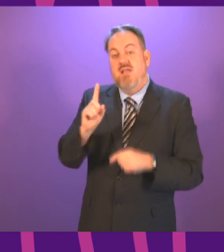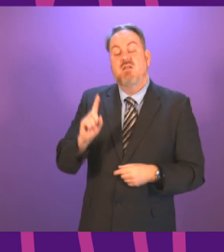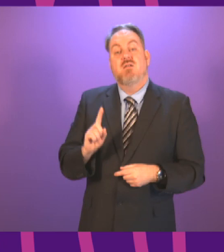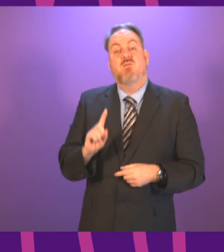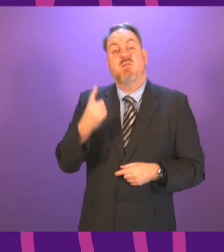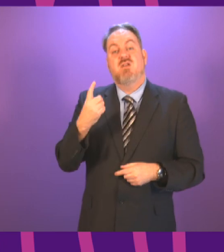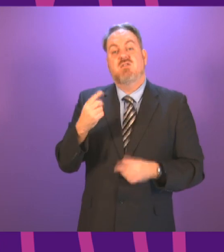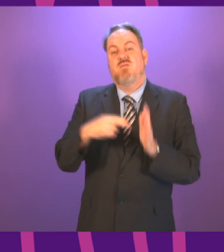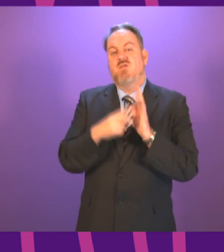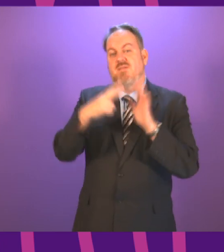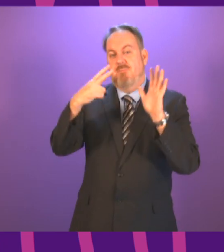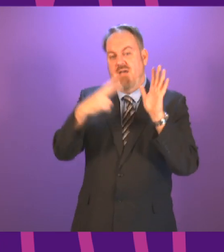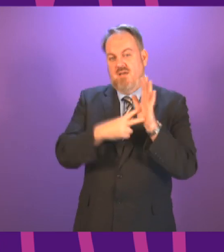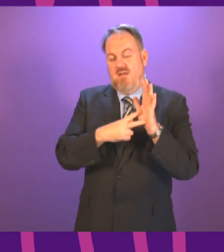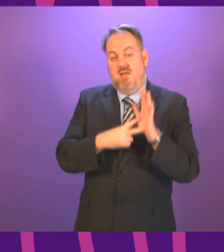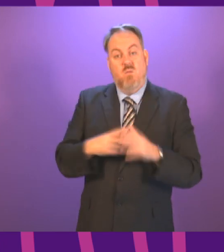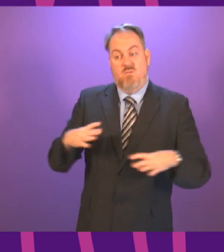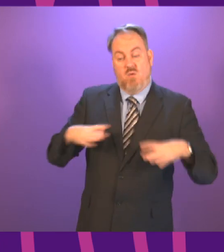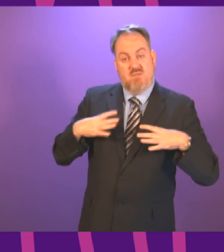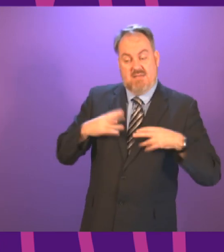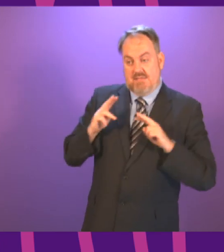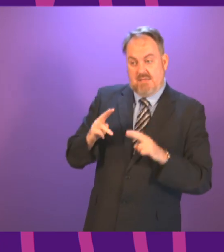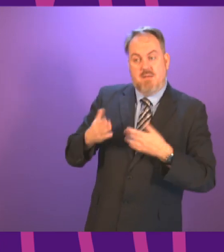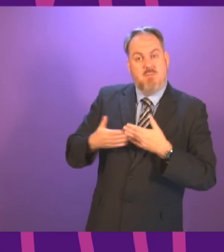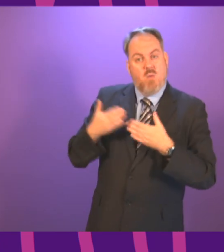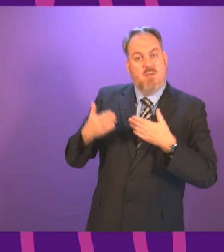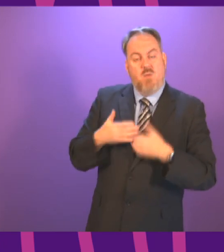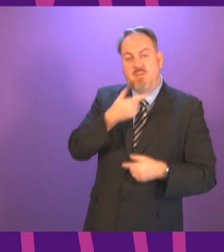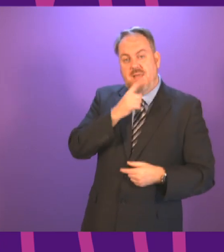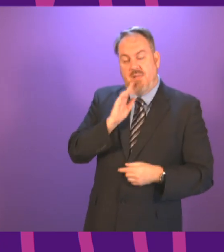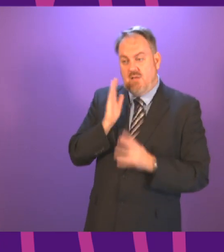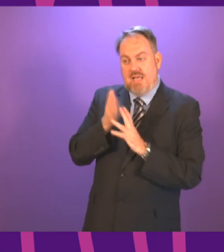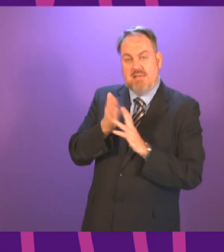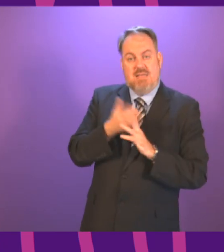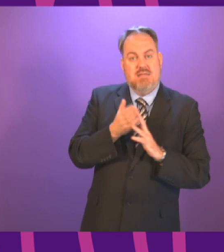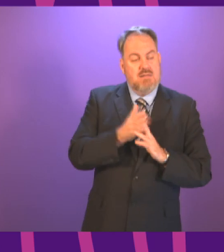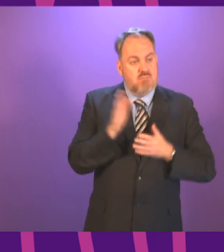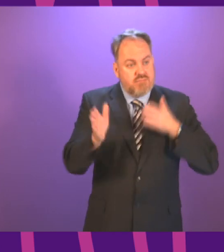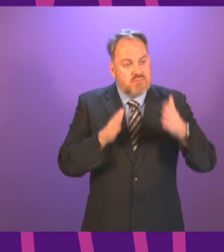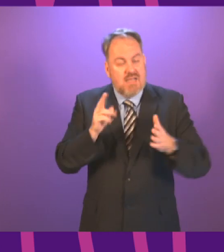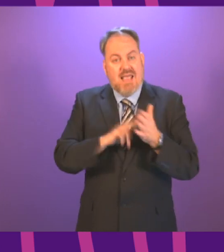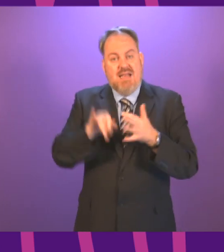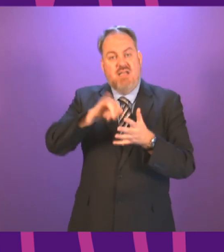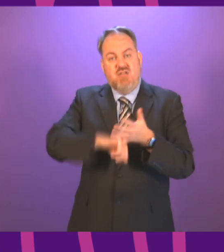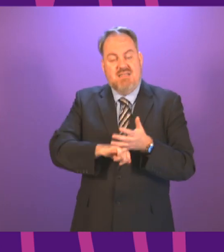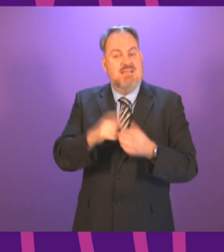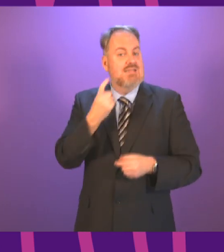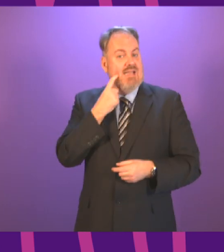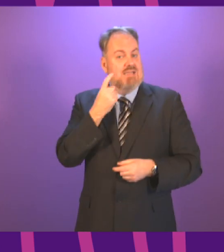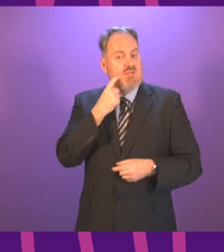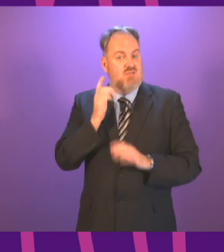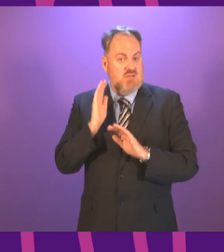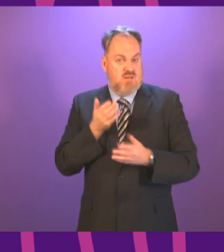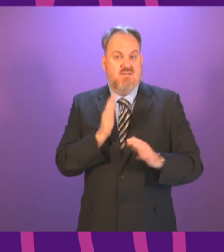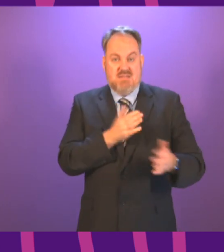From 1 November, patients have been able to access the full range of NHS care and treatment